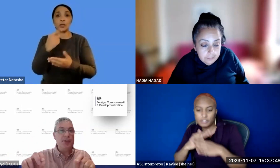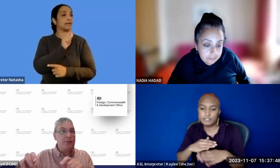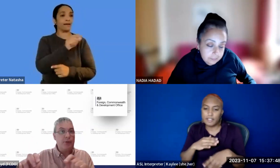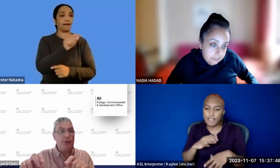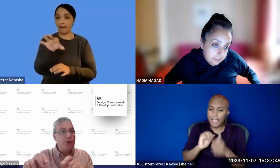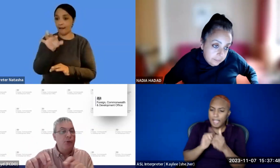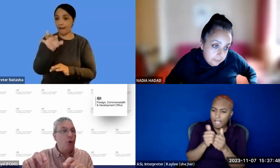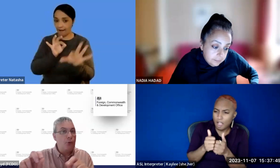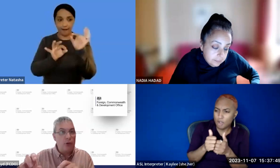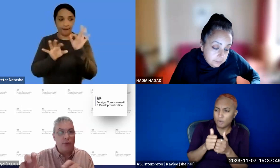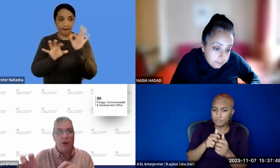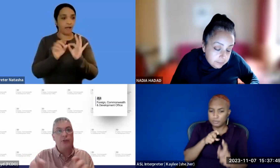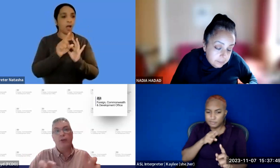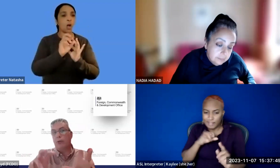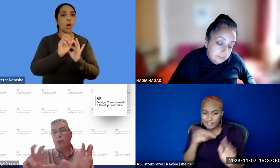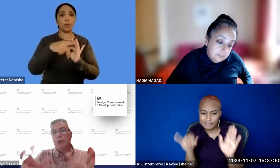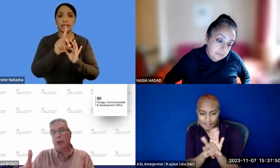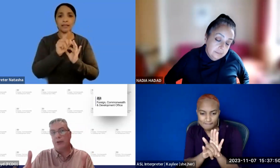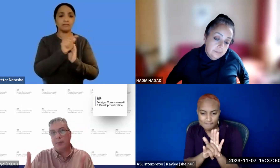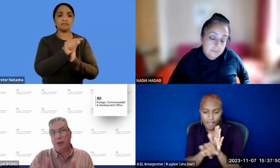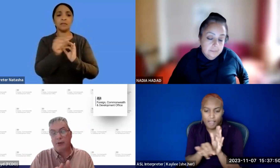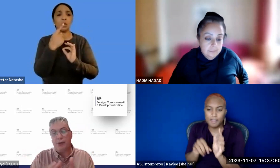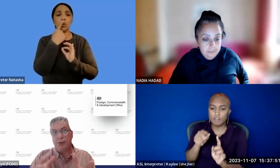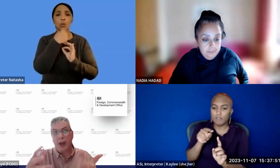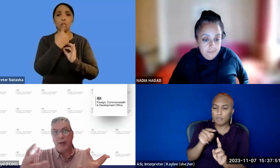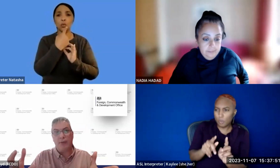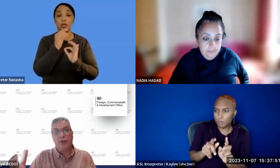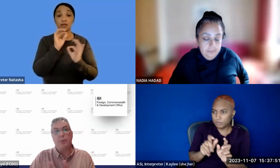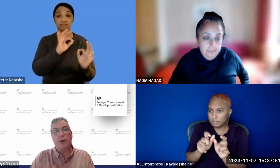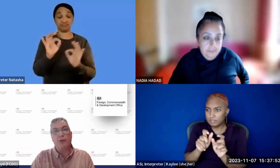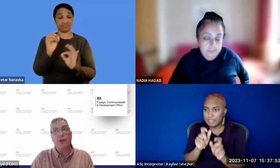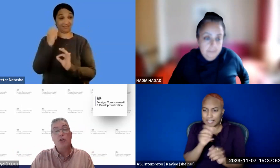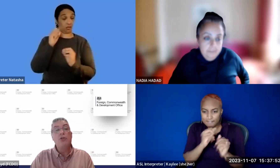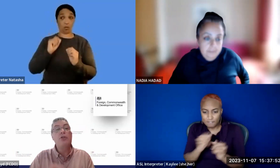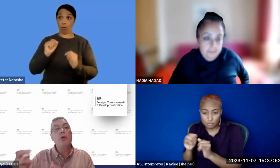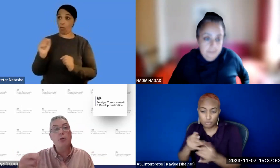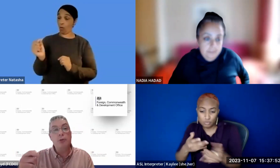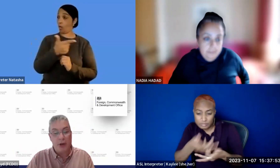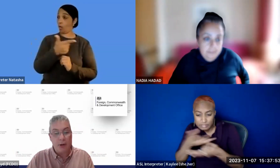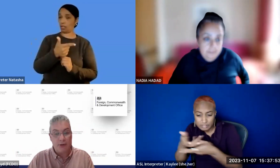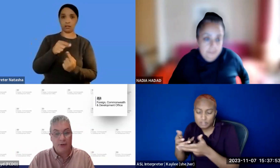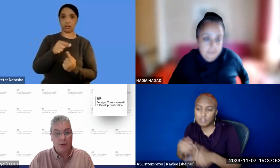Not all advisors, not all countries know how to go to.